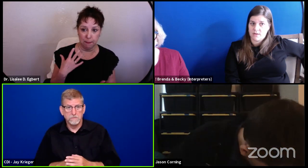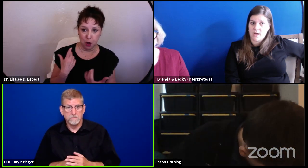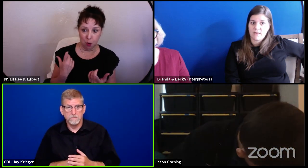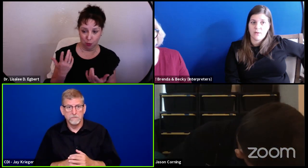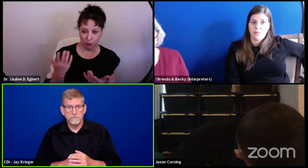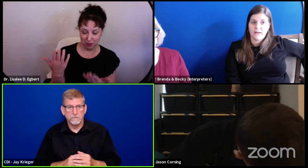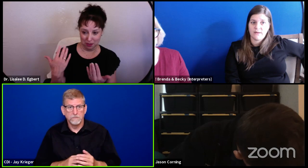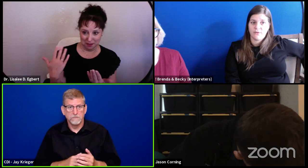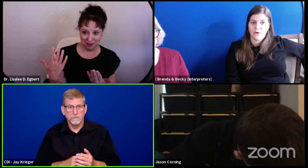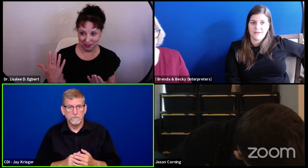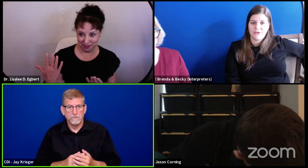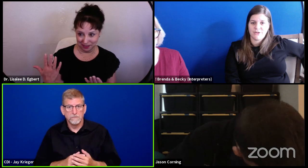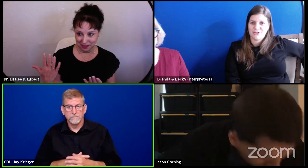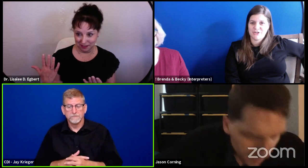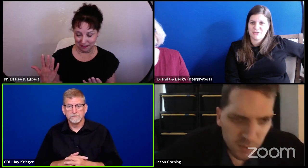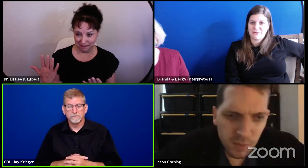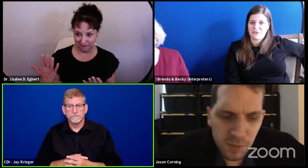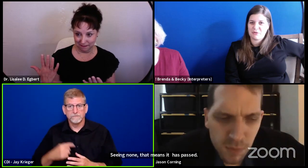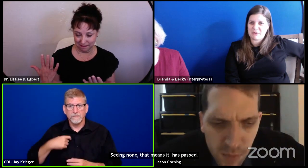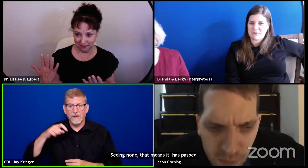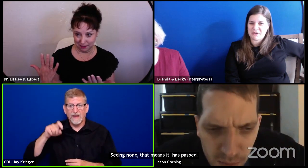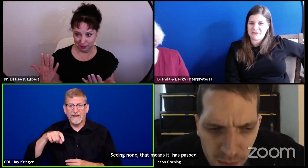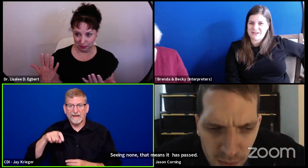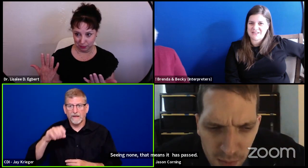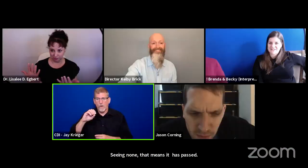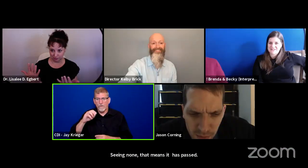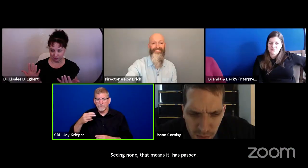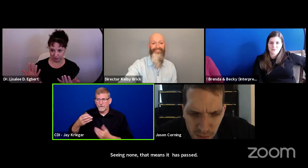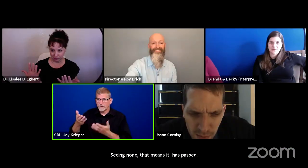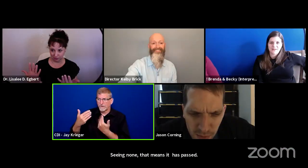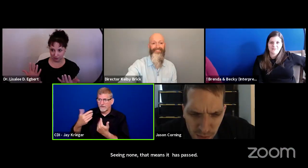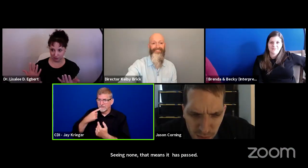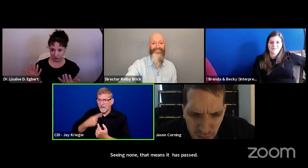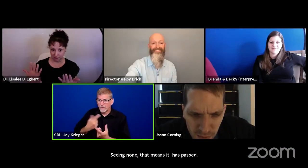I'm now waiting for ODHH to inform me what our next steps would be.